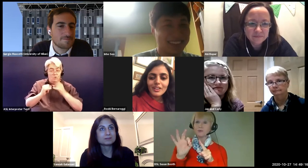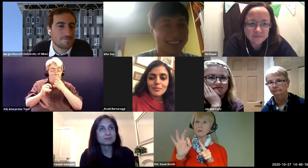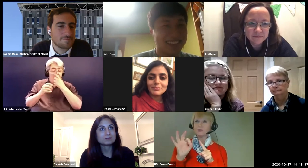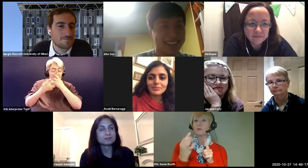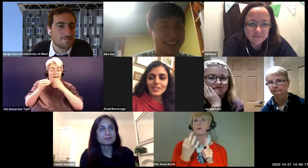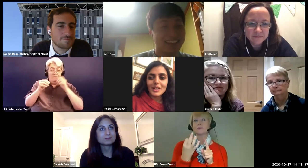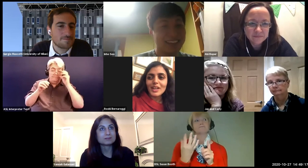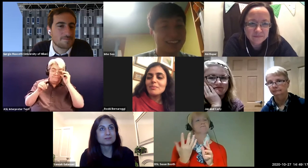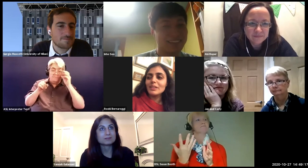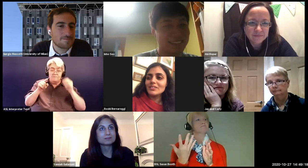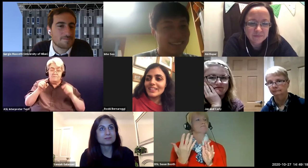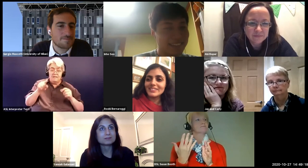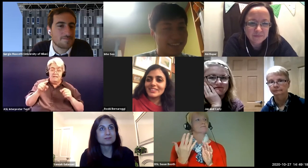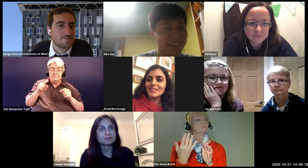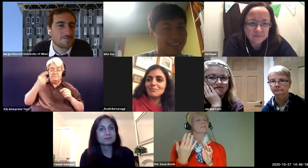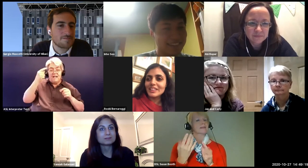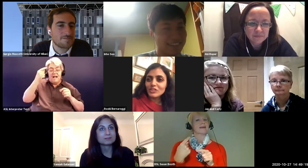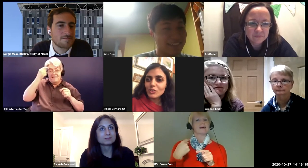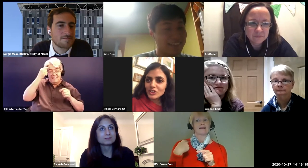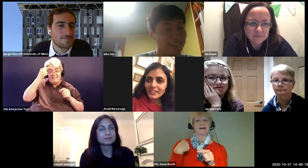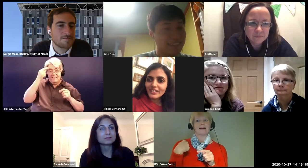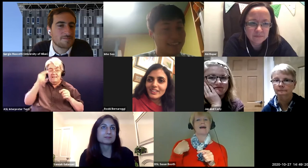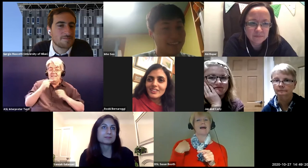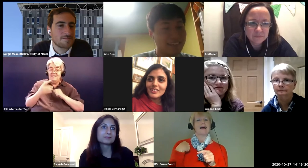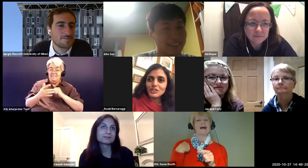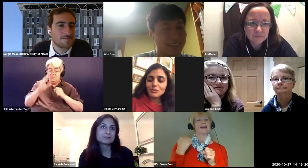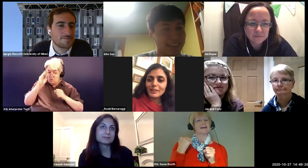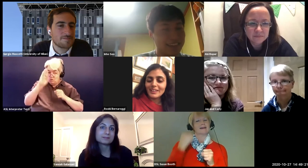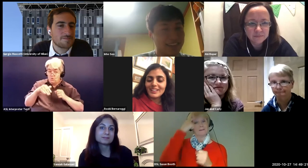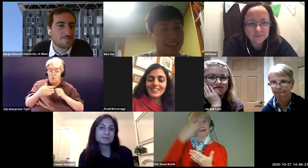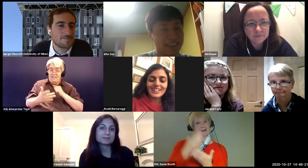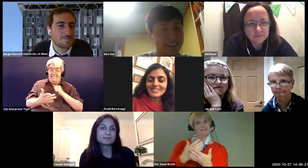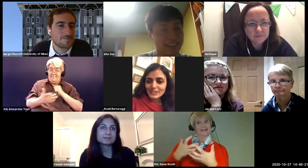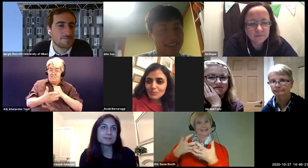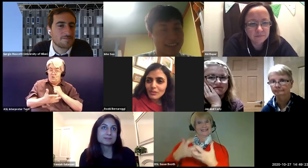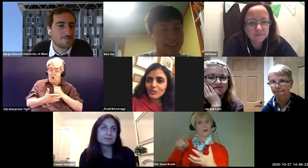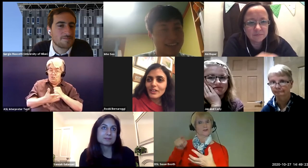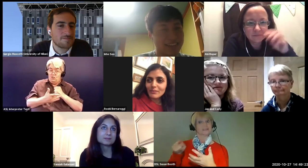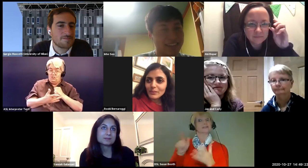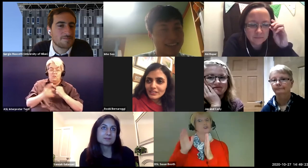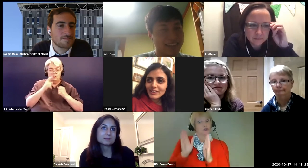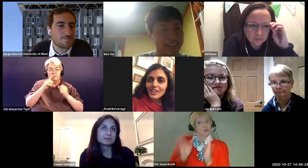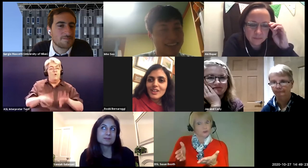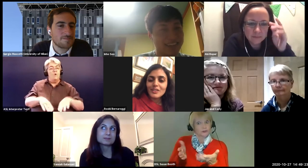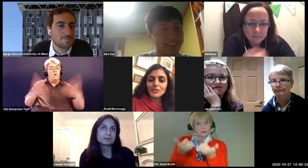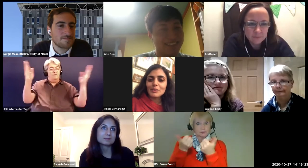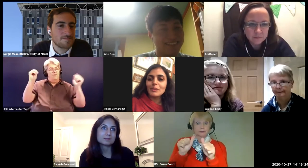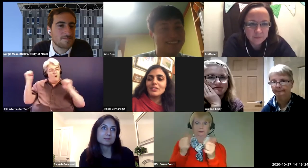um I I believe that um technology uh should be like accessible for everyone uh for example if